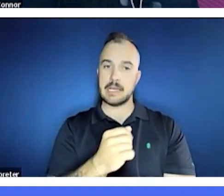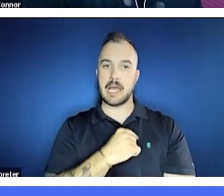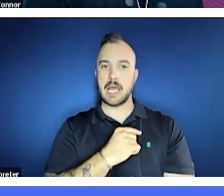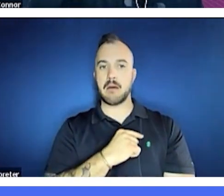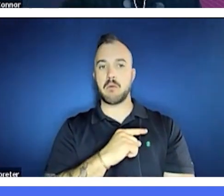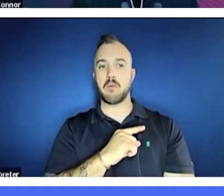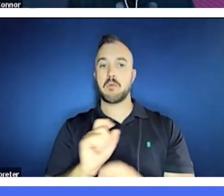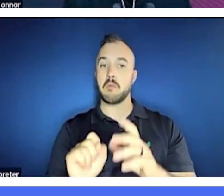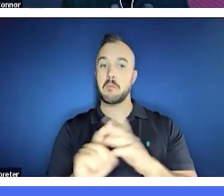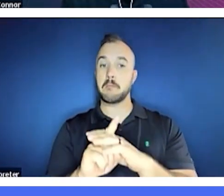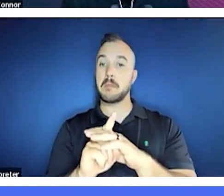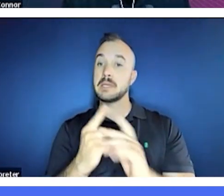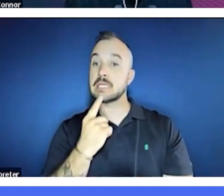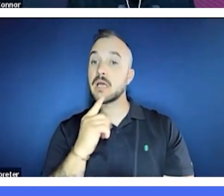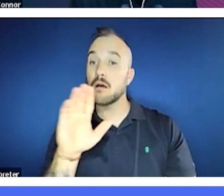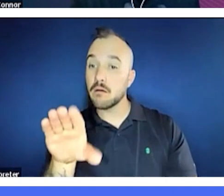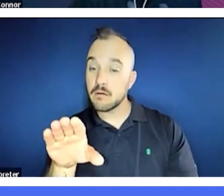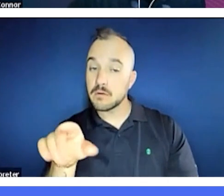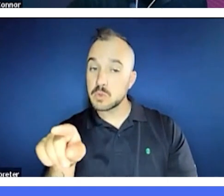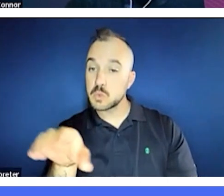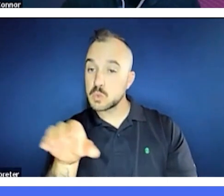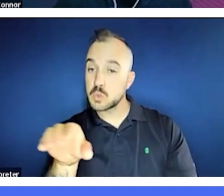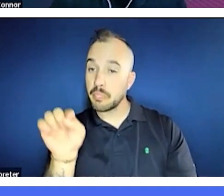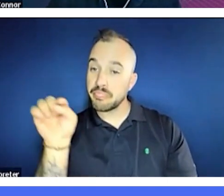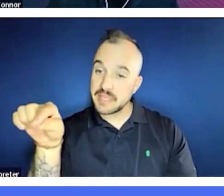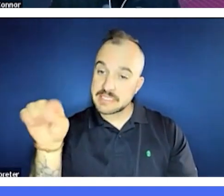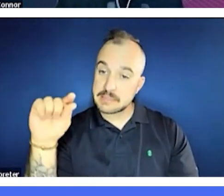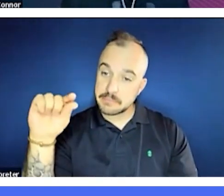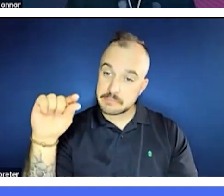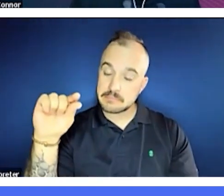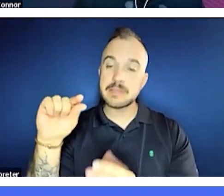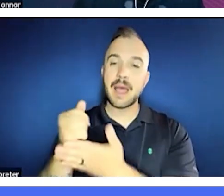Hey, here's something to do to do. Remember that learning, right?